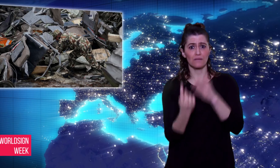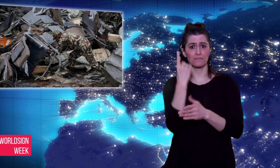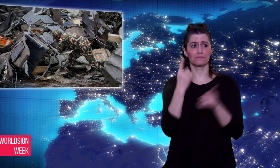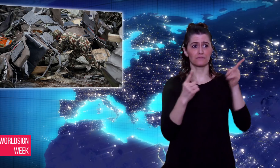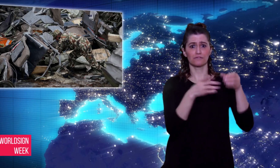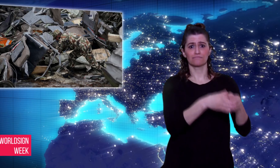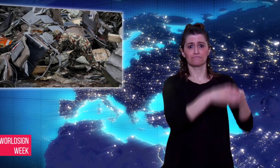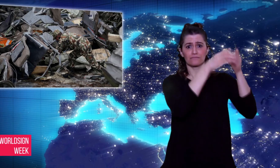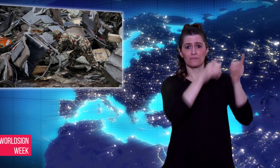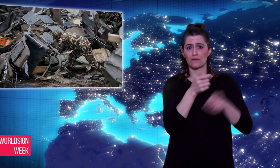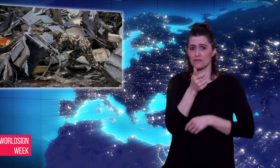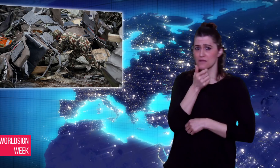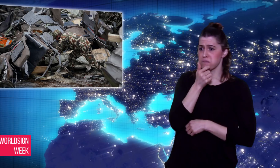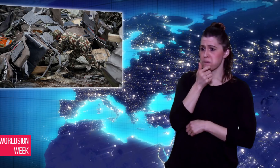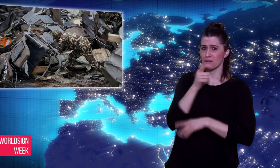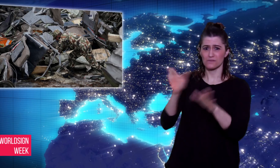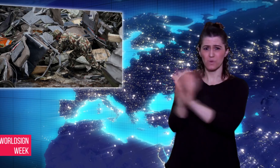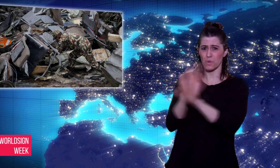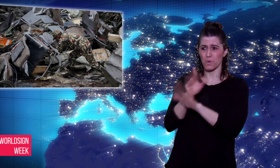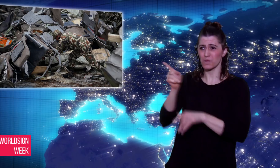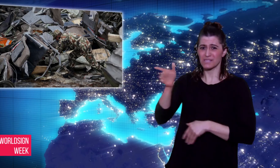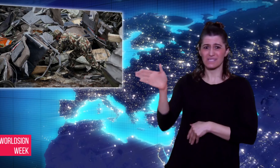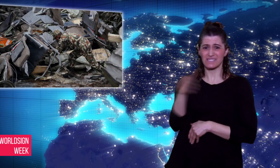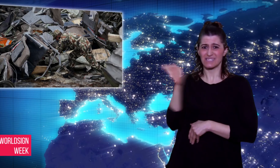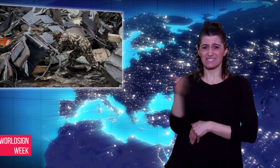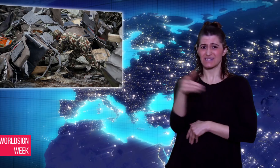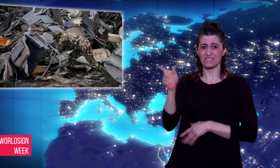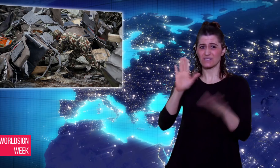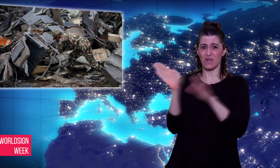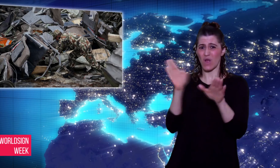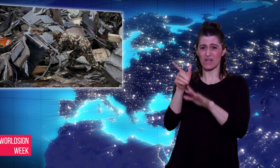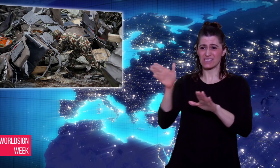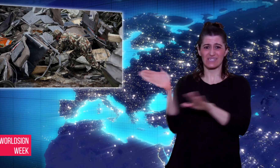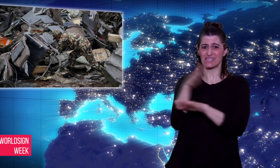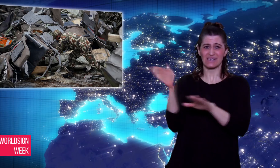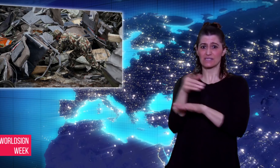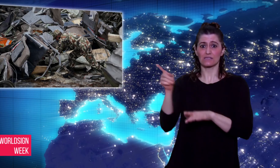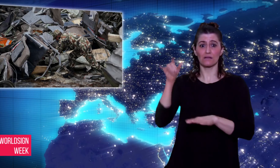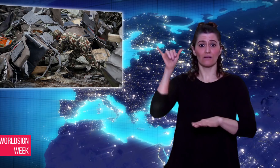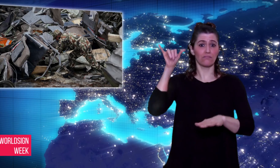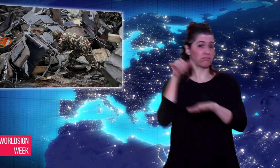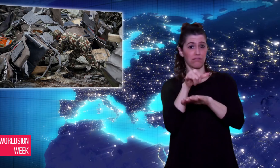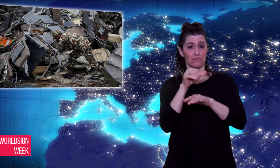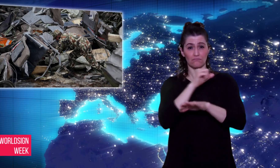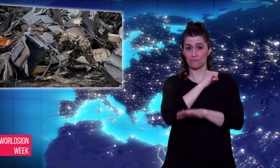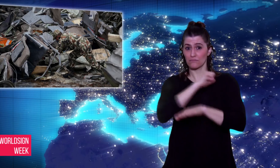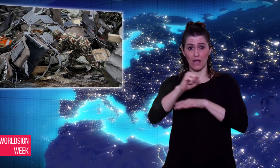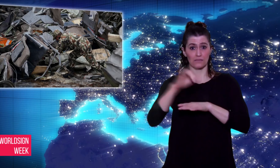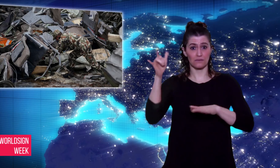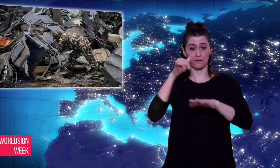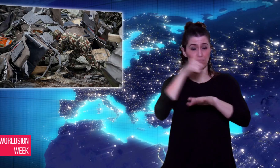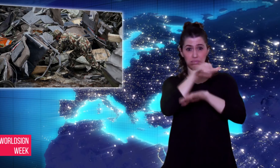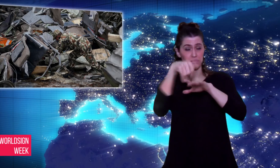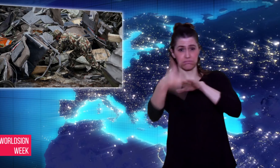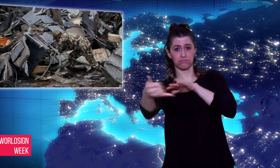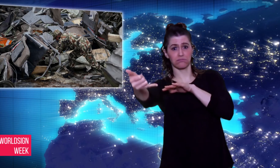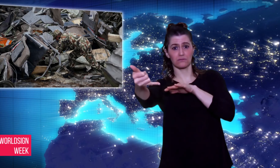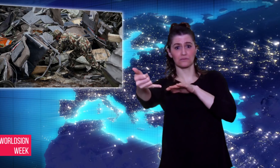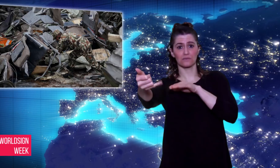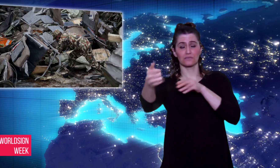when landing, resulting in a crash.